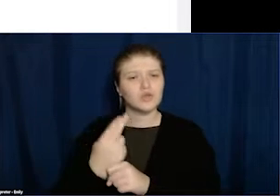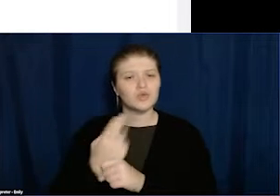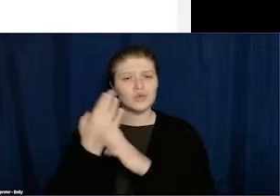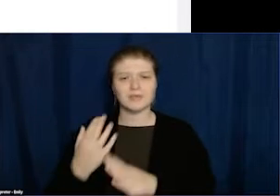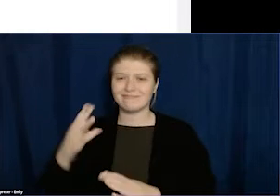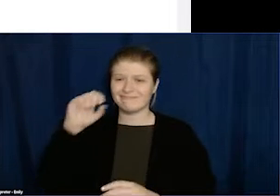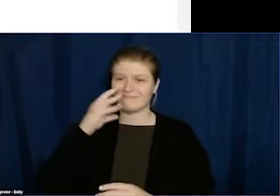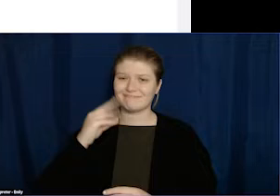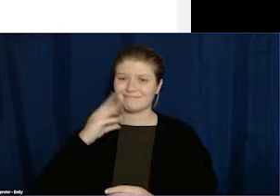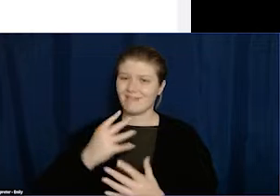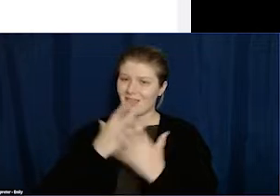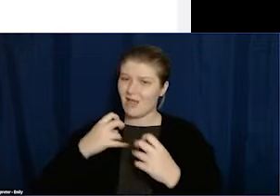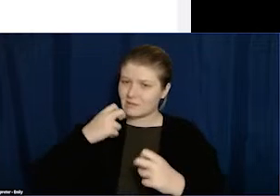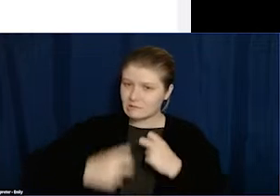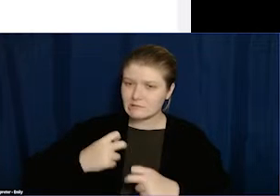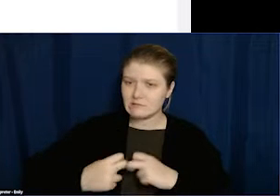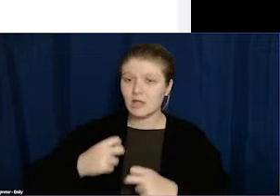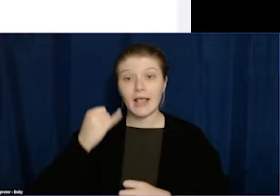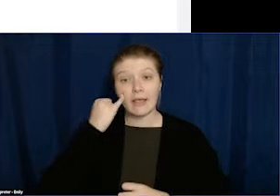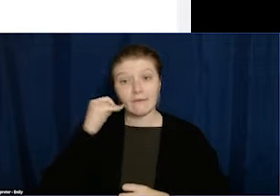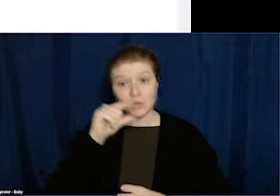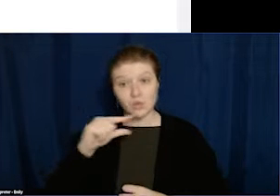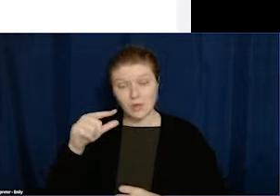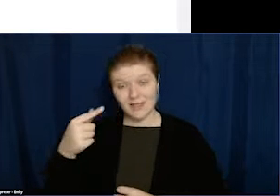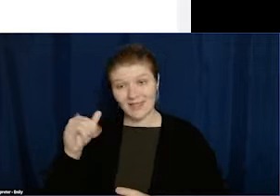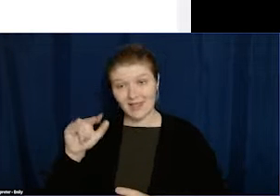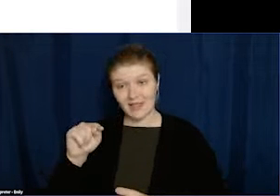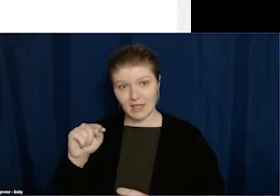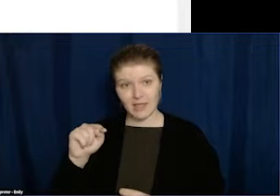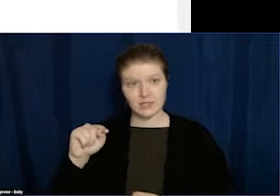If you google "GitHub NSF proposal LaTeX samples," you will find this page.